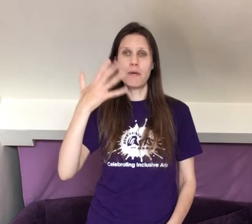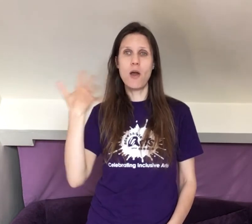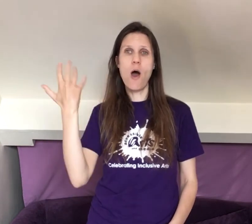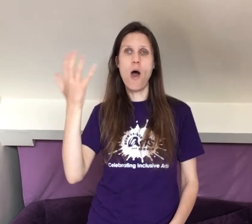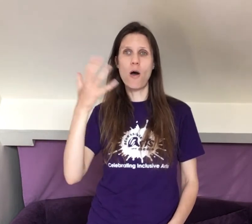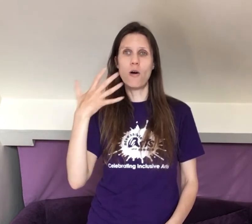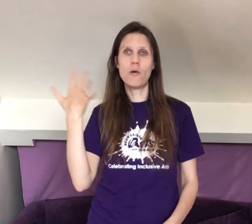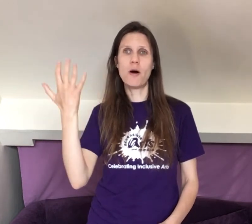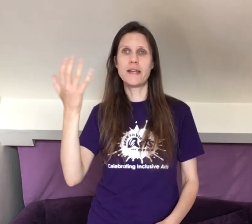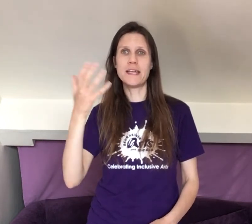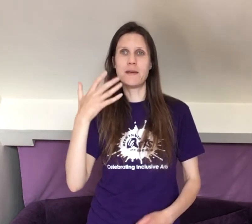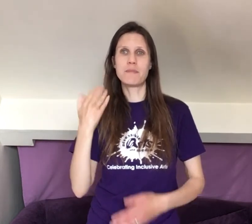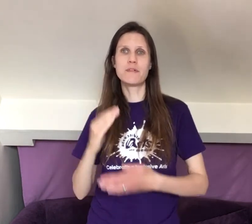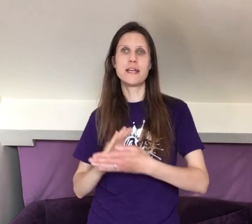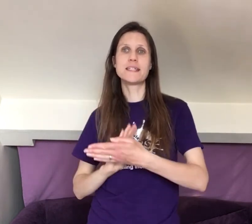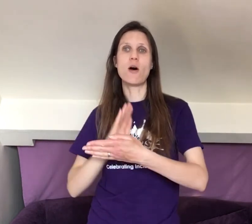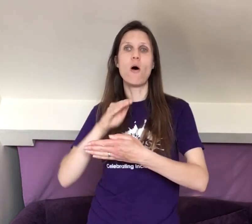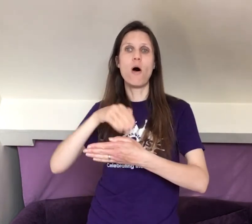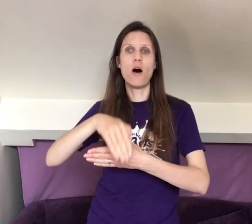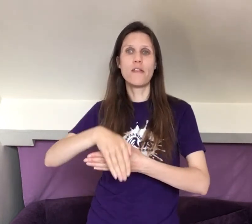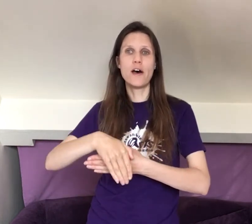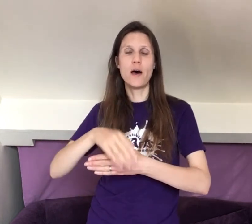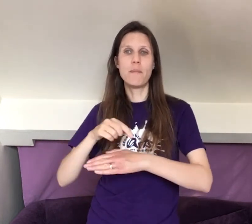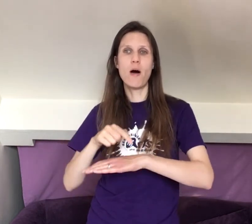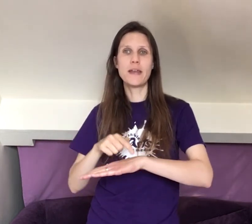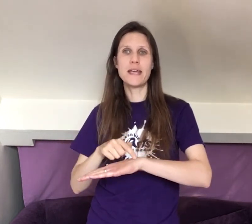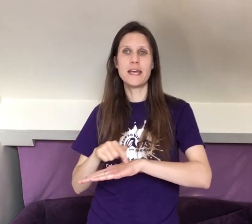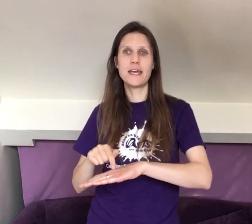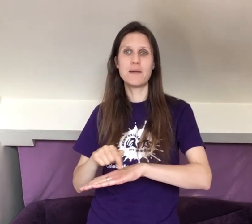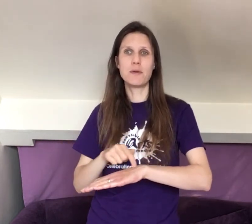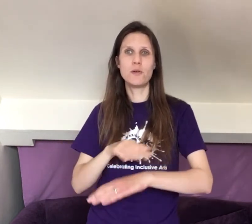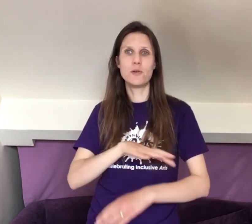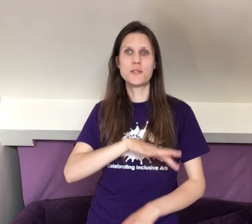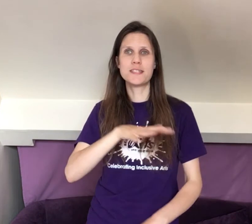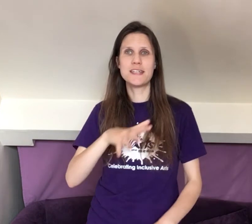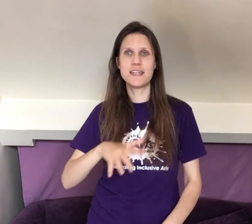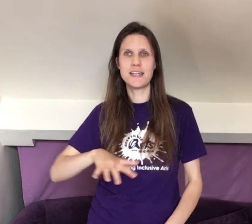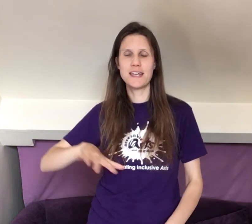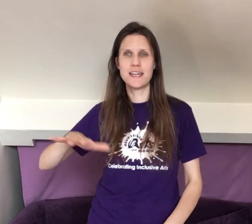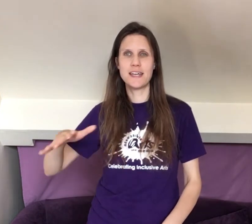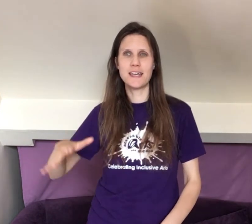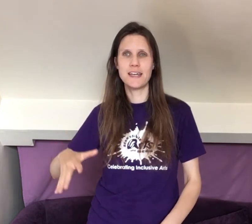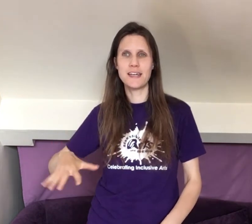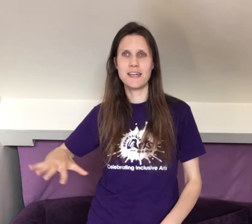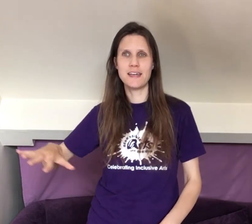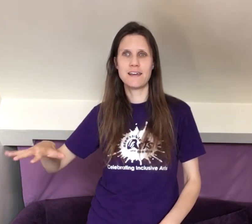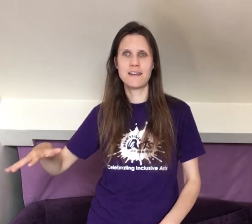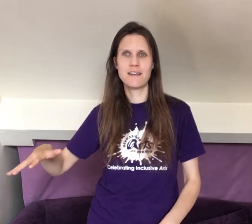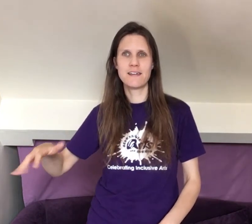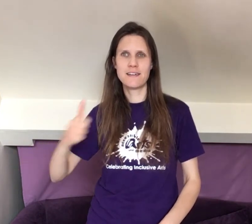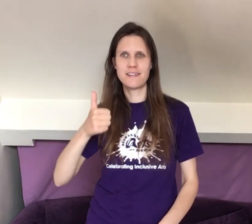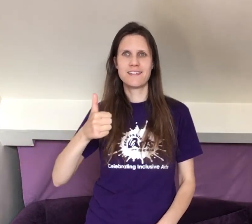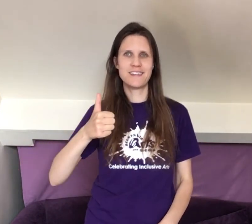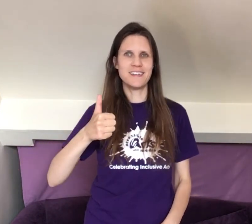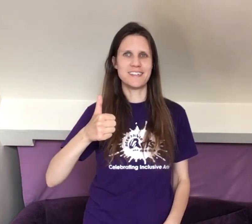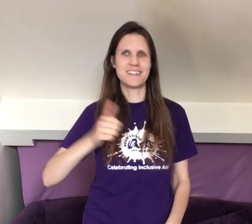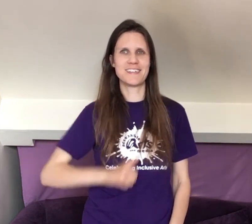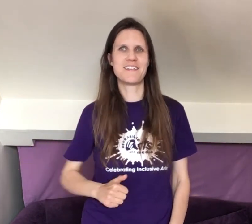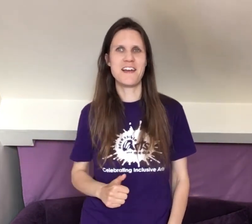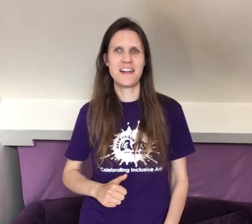Blow bonny breeze o’er the bonny blue sea. Good.